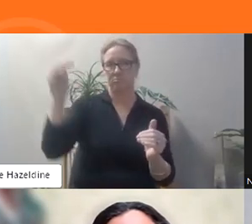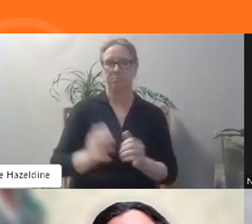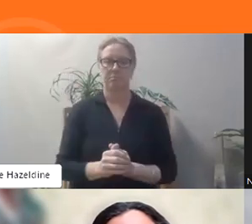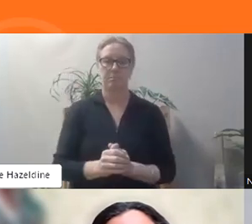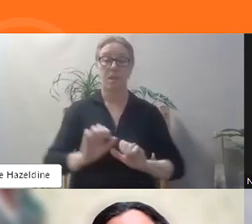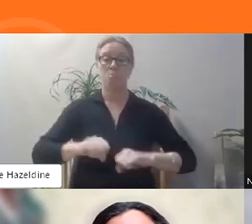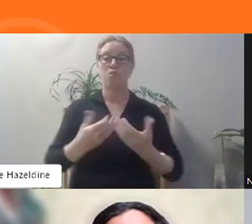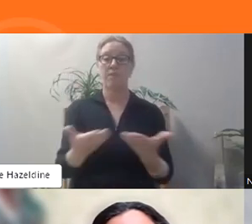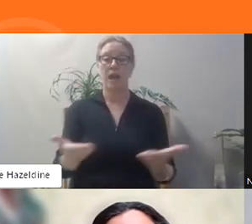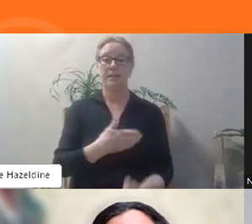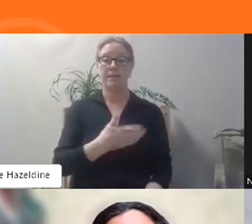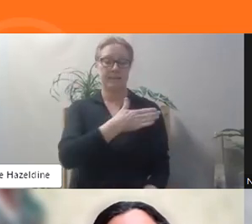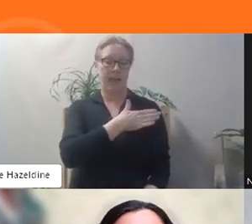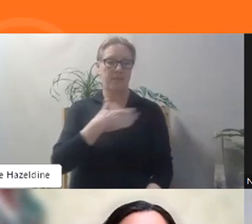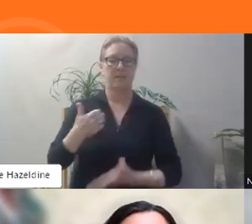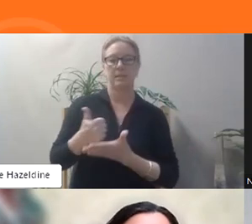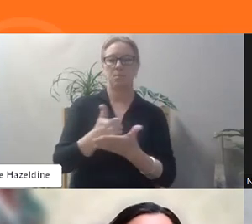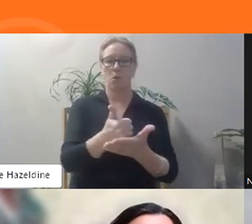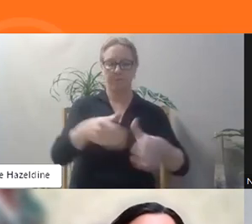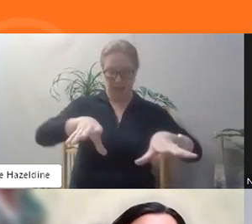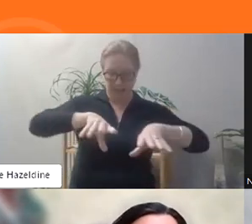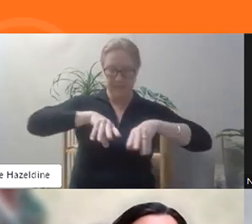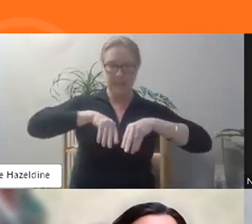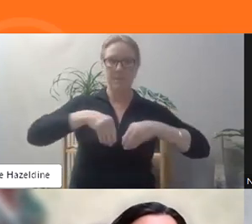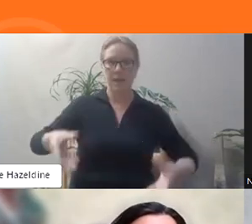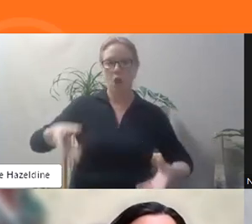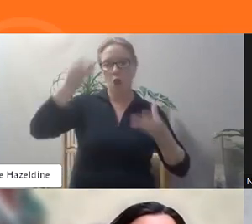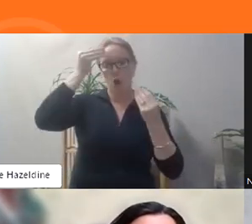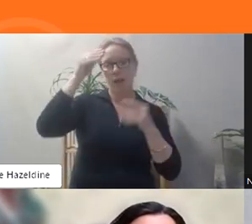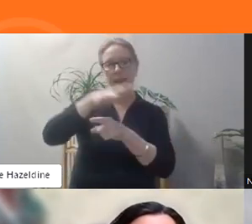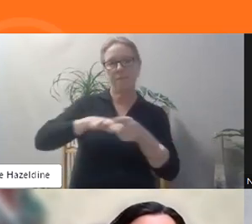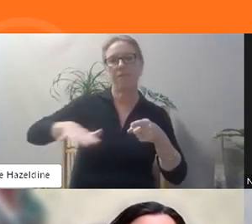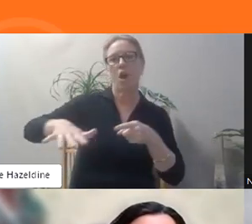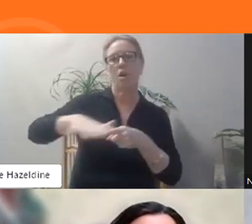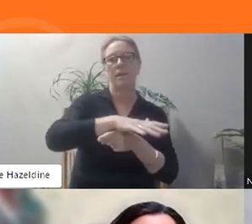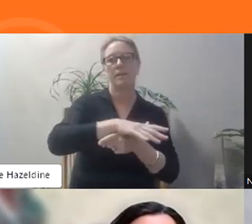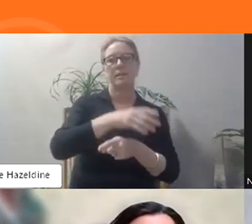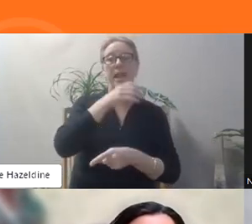safe, supportive, accepting learning environments, engendering belonging